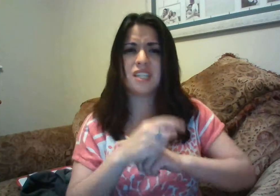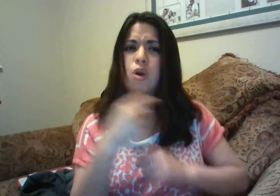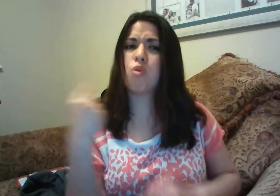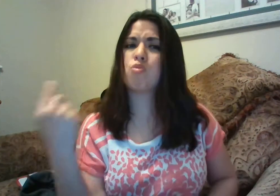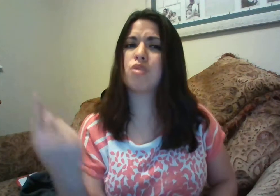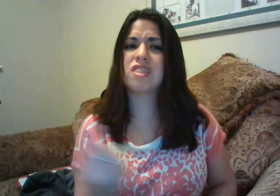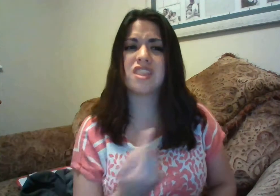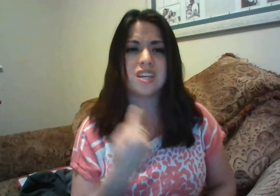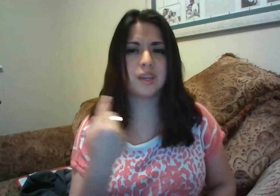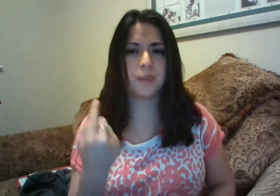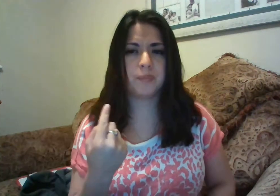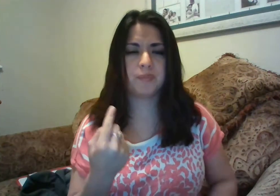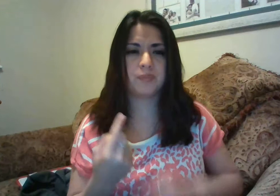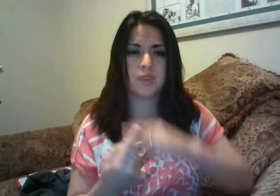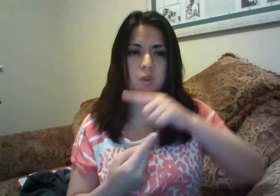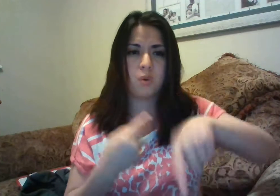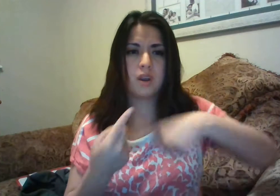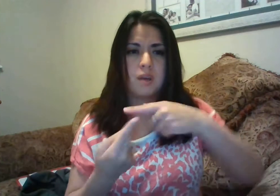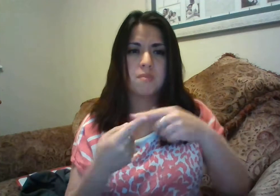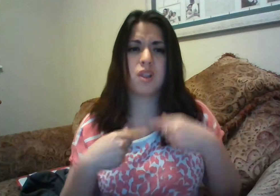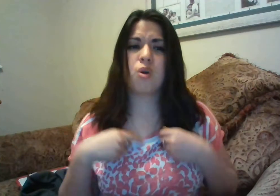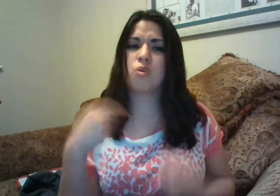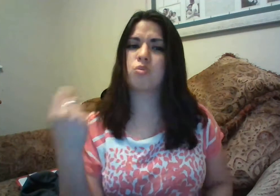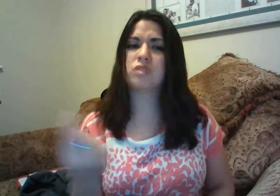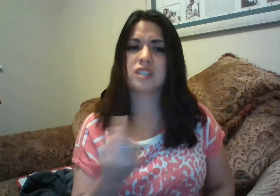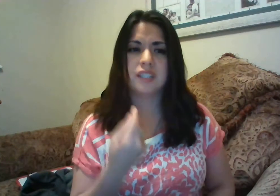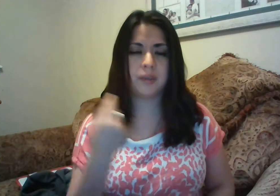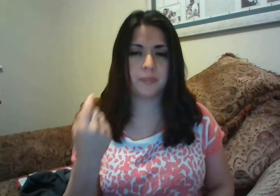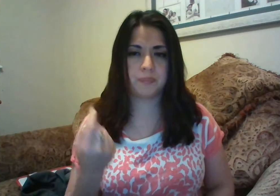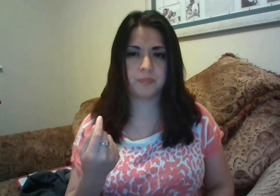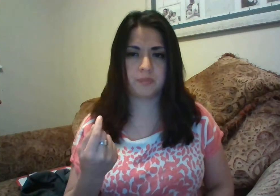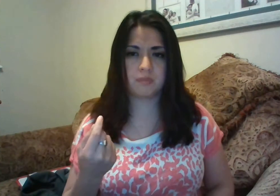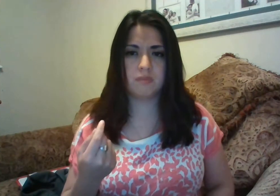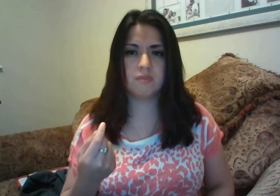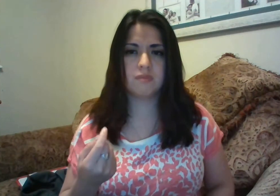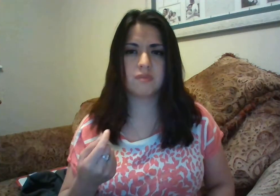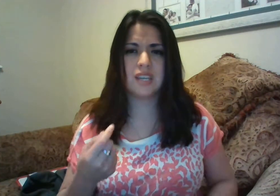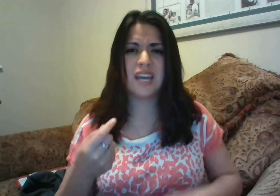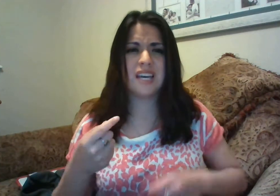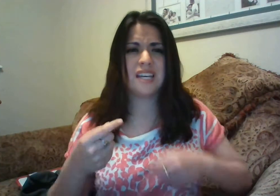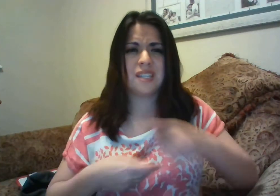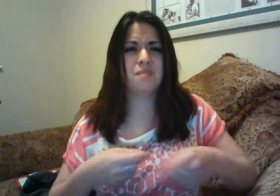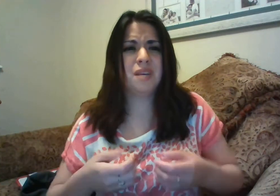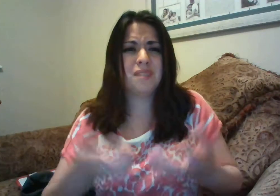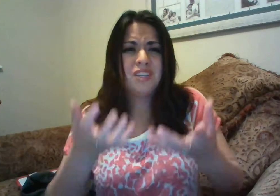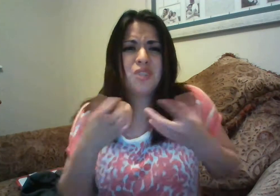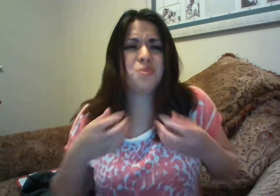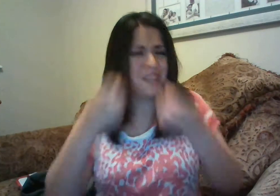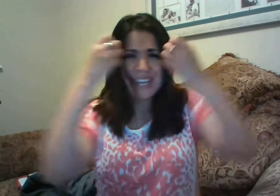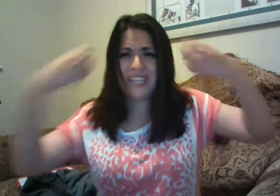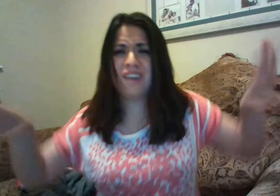It's only when I'm lonely Sometimes I just wanna cave